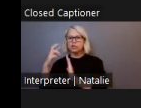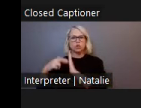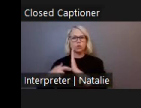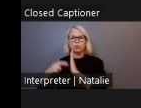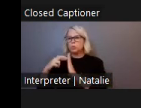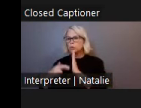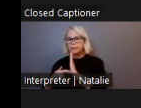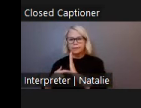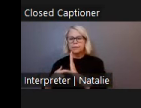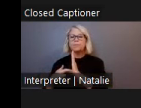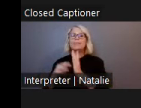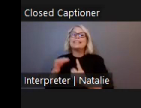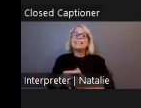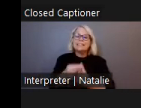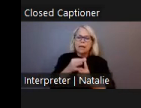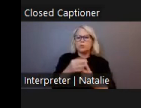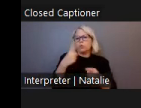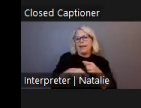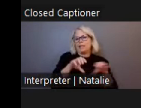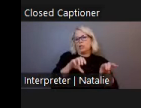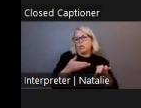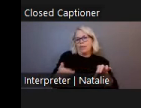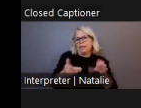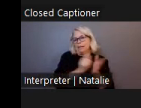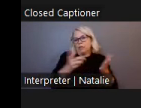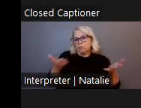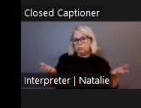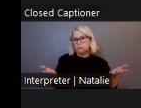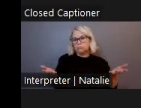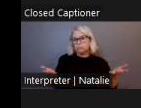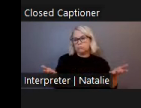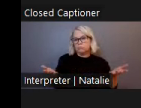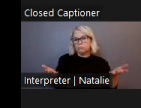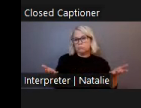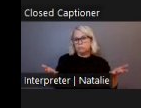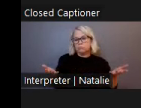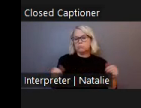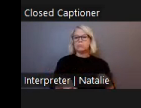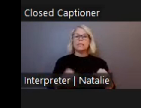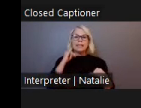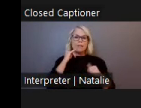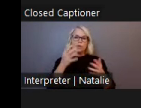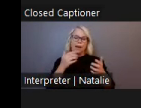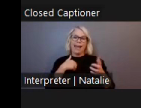other than you cannot do things that are illegal. If you want to hold meetings and by lunch, you can do that.